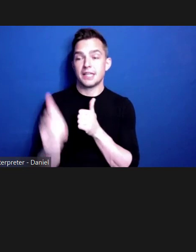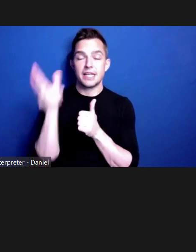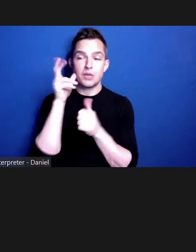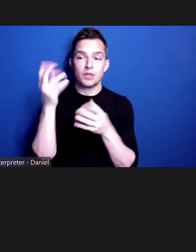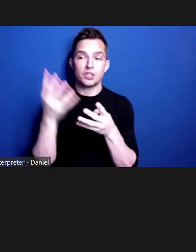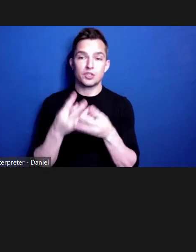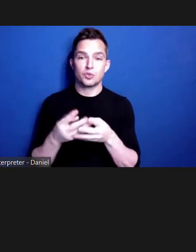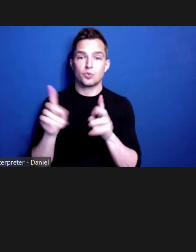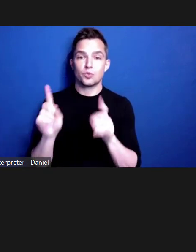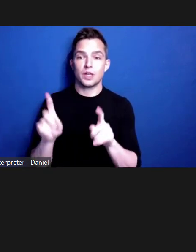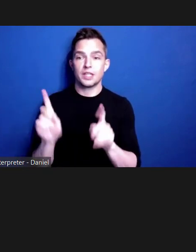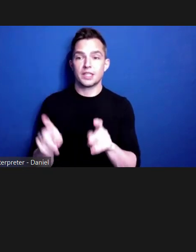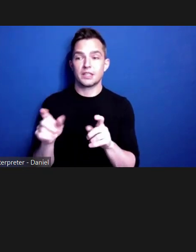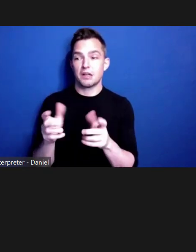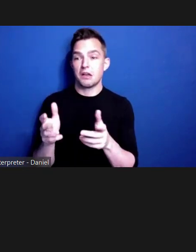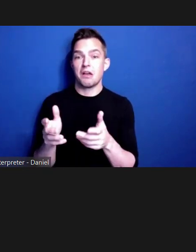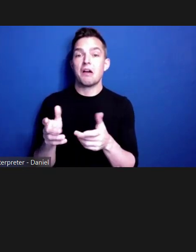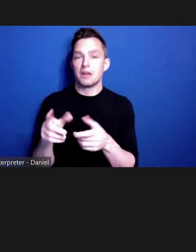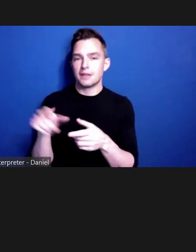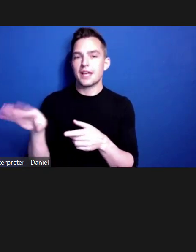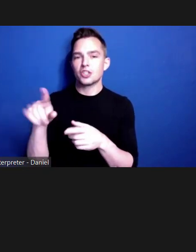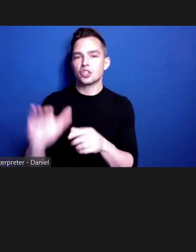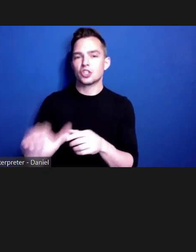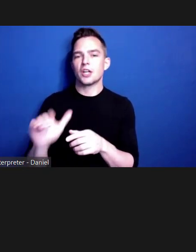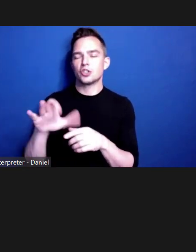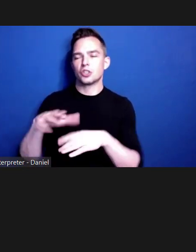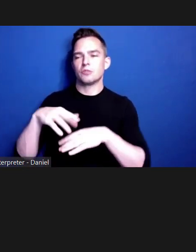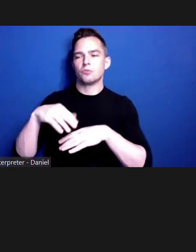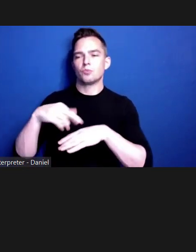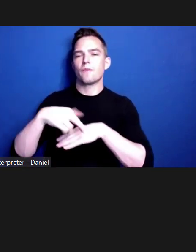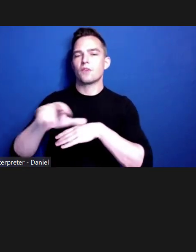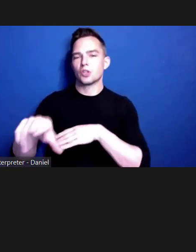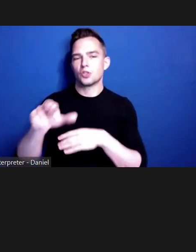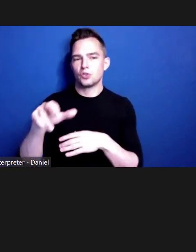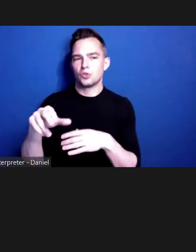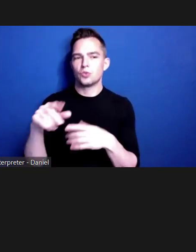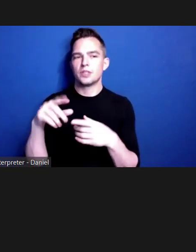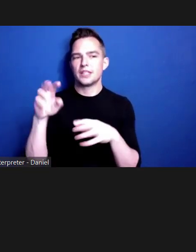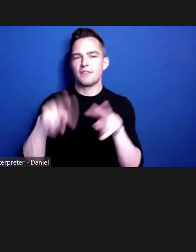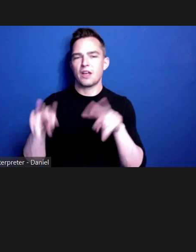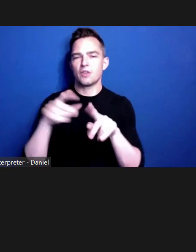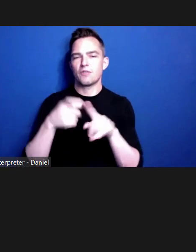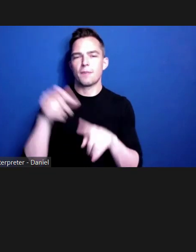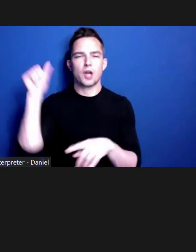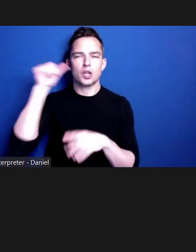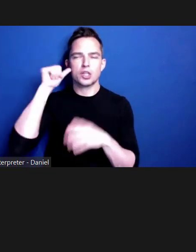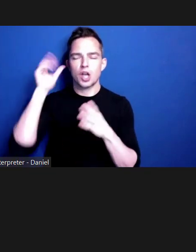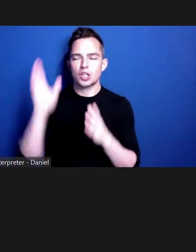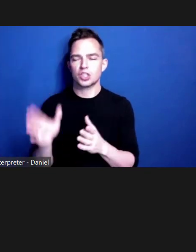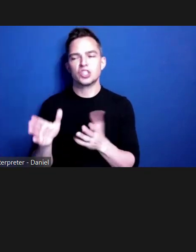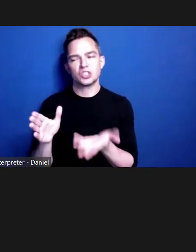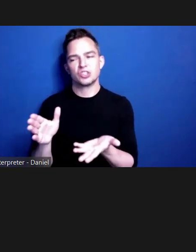referred for an evaluation from a audiologist. William Eiserman: Before we go on, let me say one more thing about